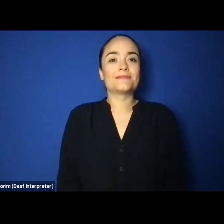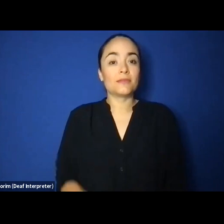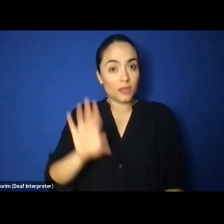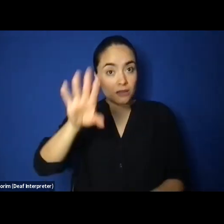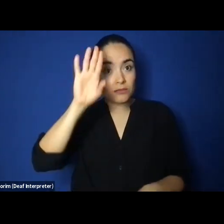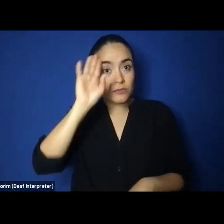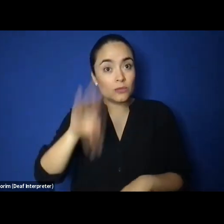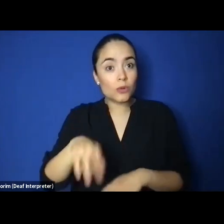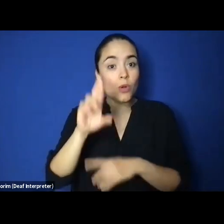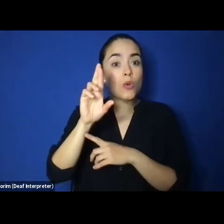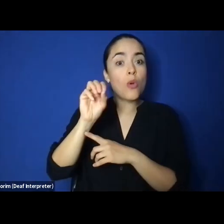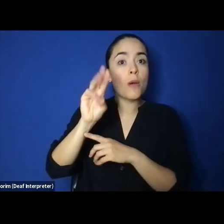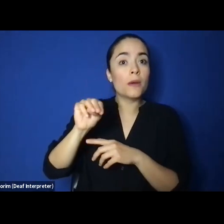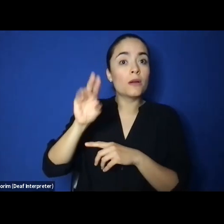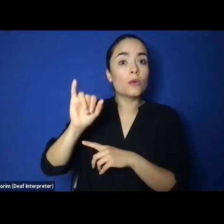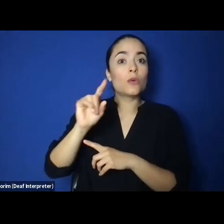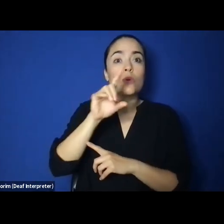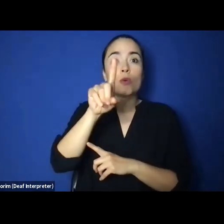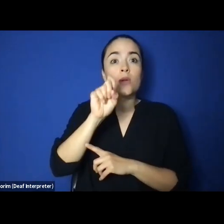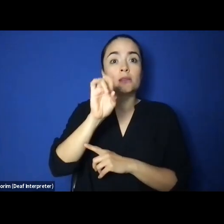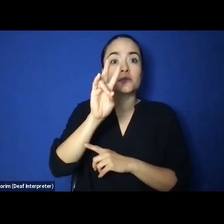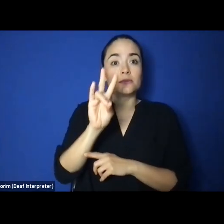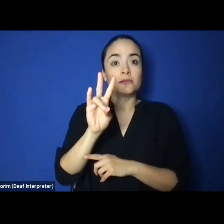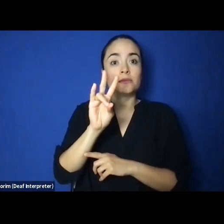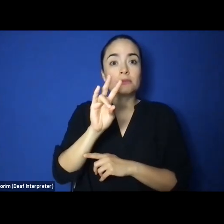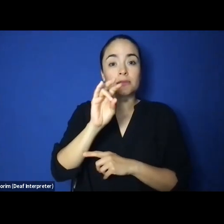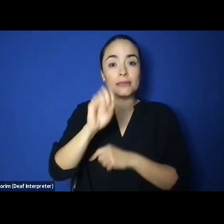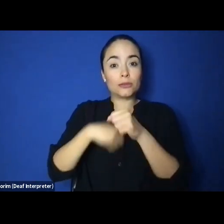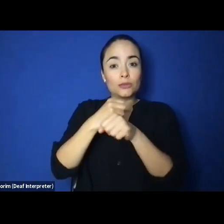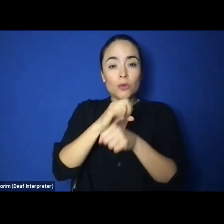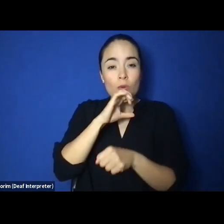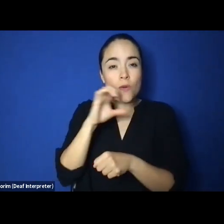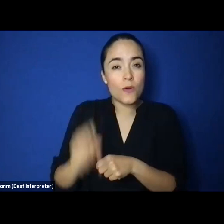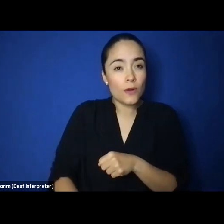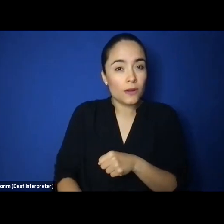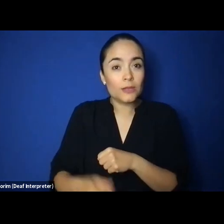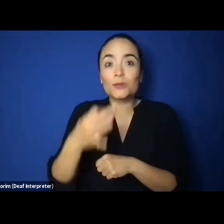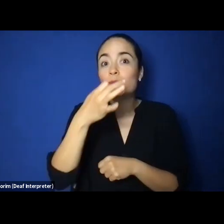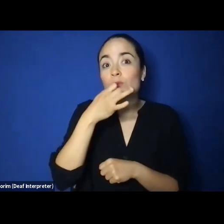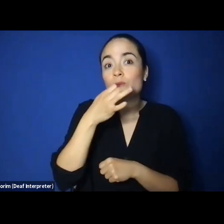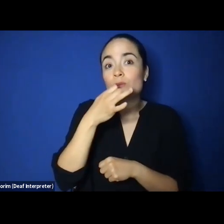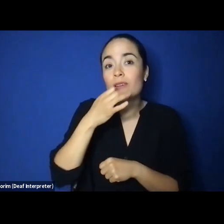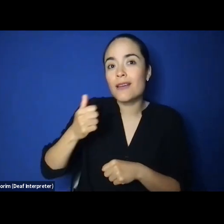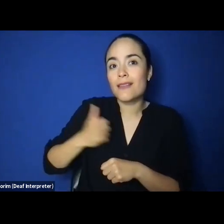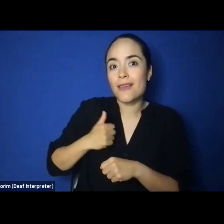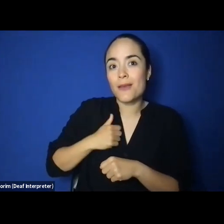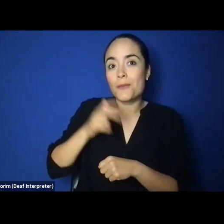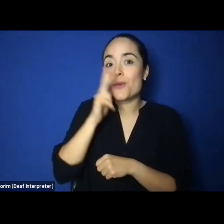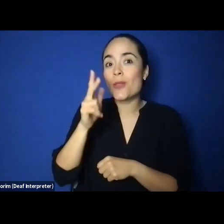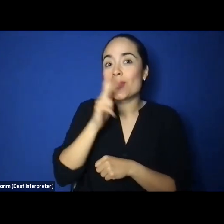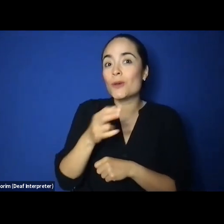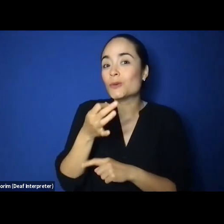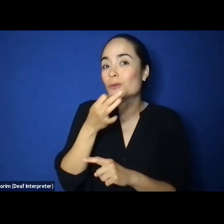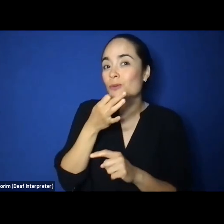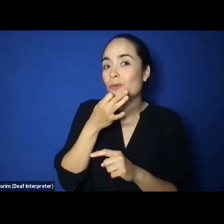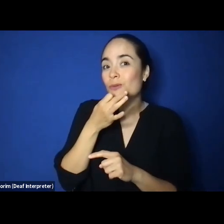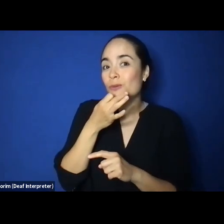and Canada's having a birthday coming up soon, and Canada is only 154 this year. I was doing the math,